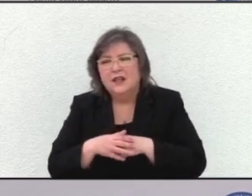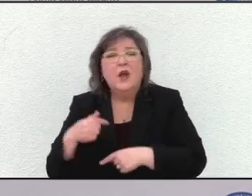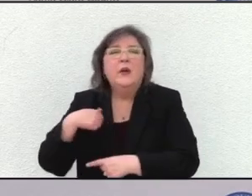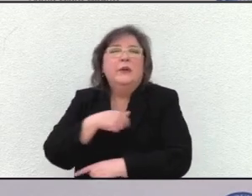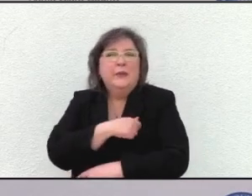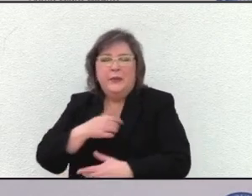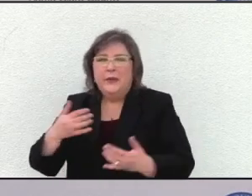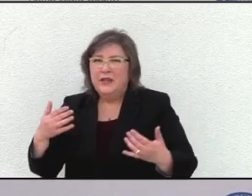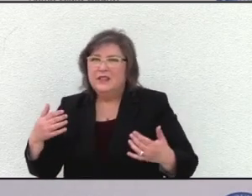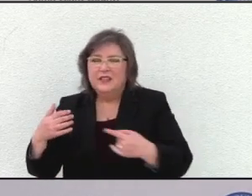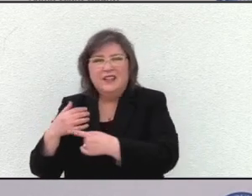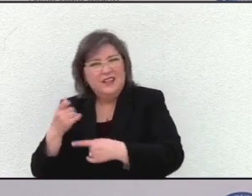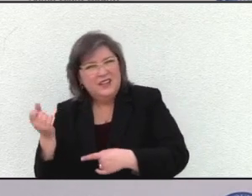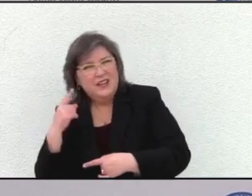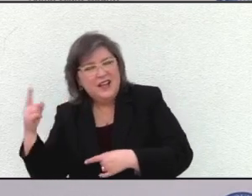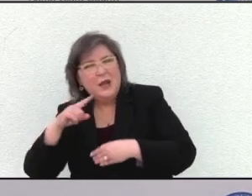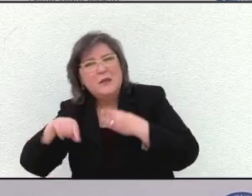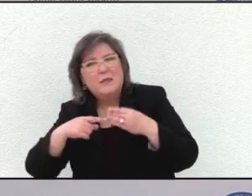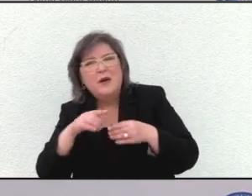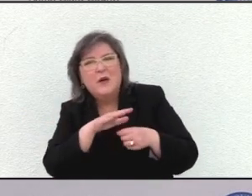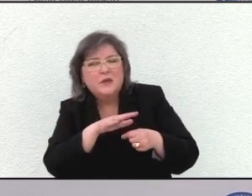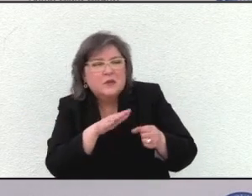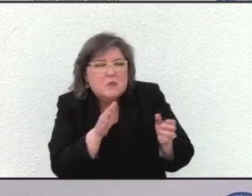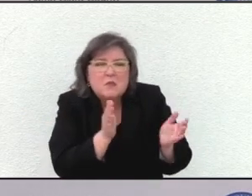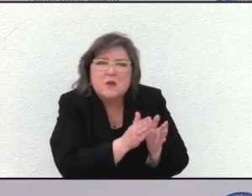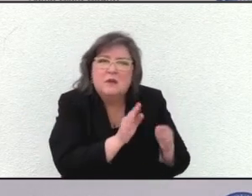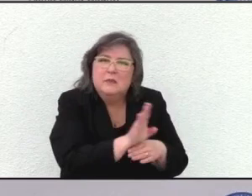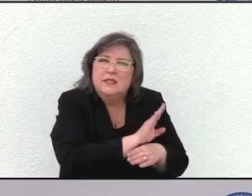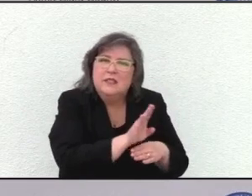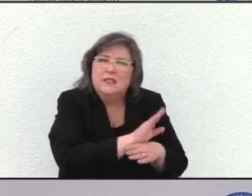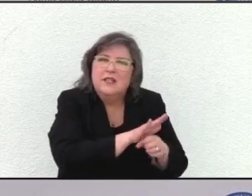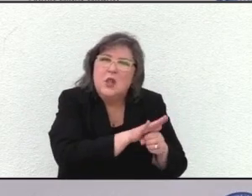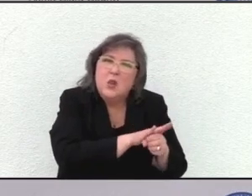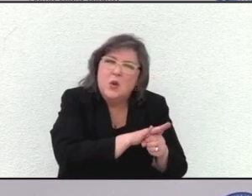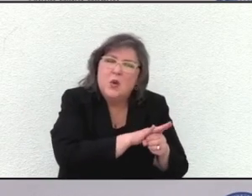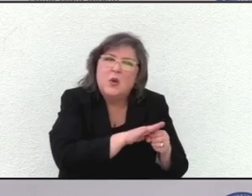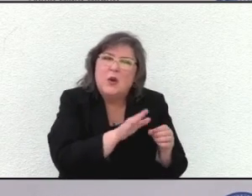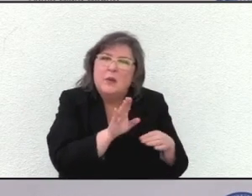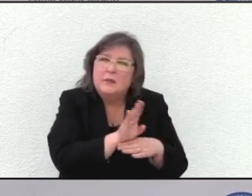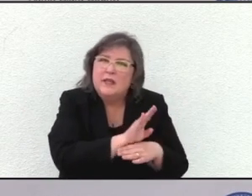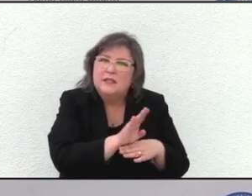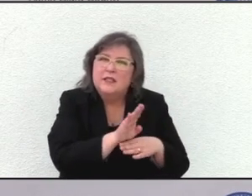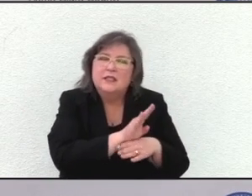and it's our small, smallest businesses, many of which are owned by women, by immigrants,